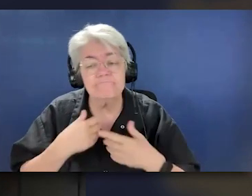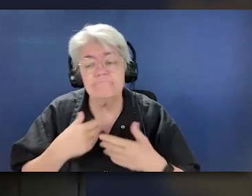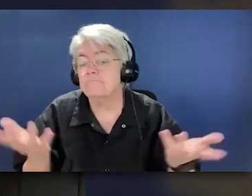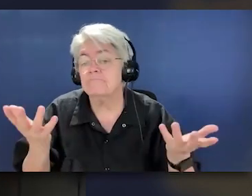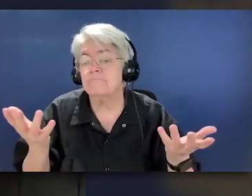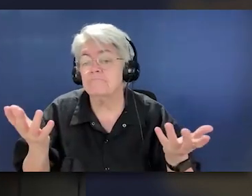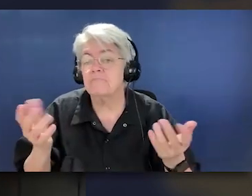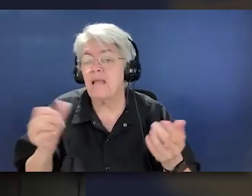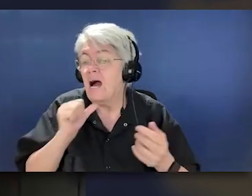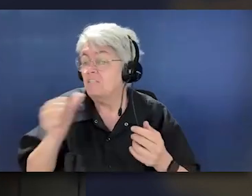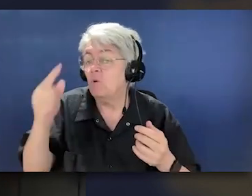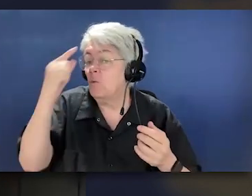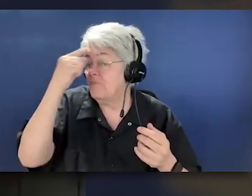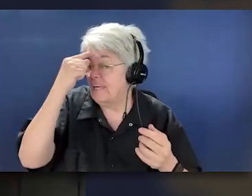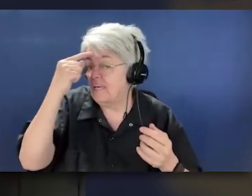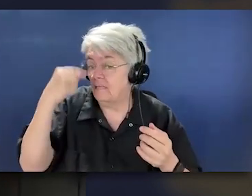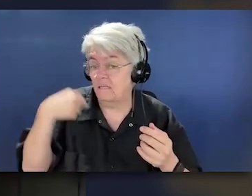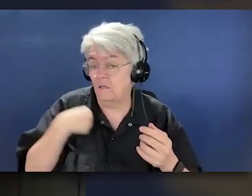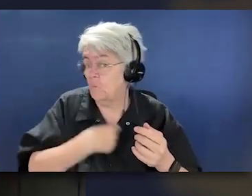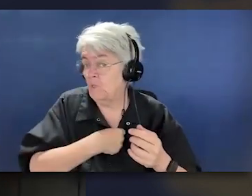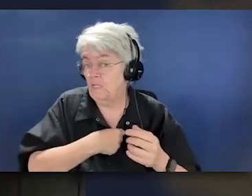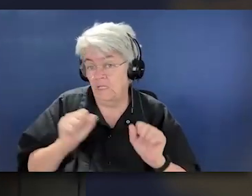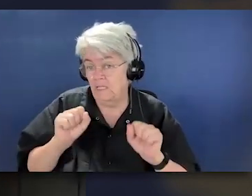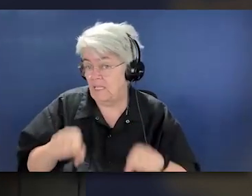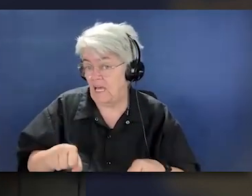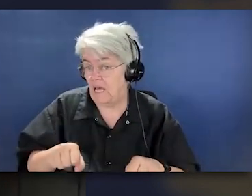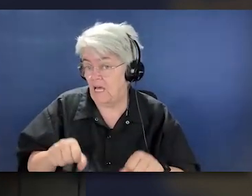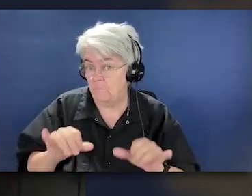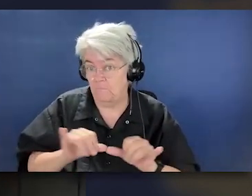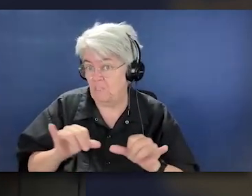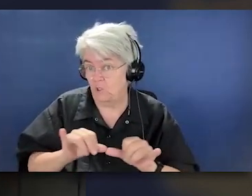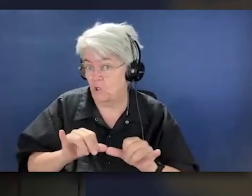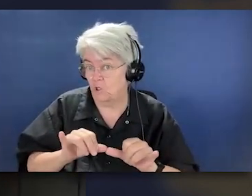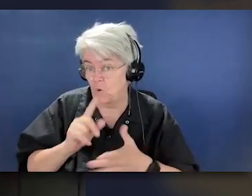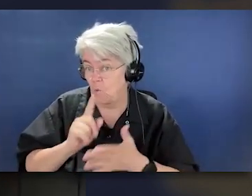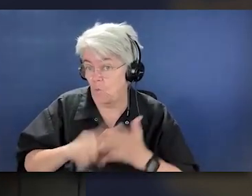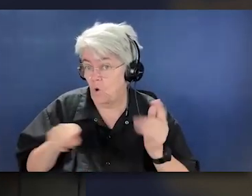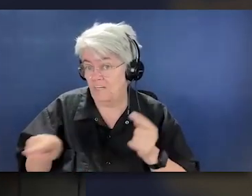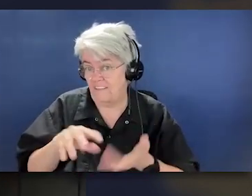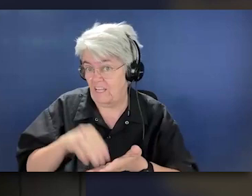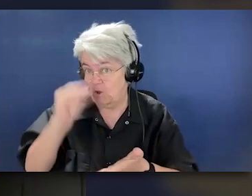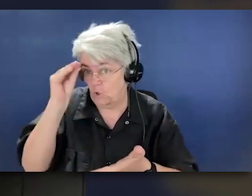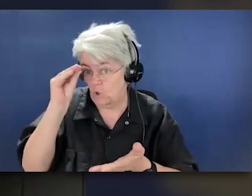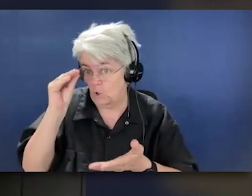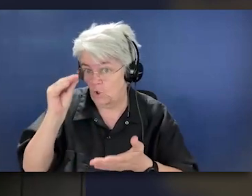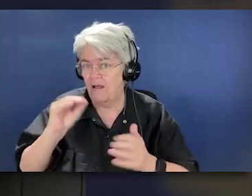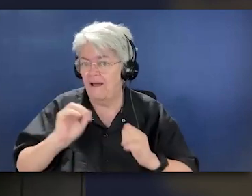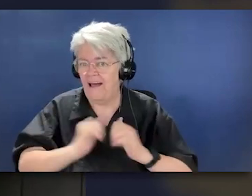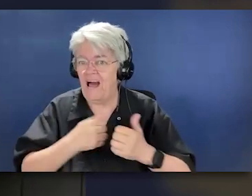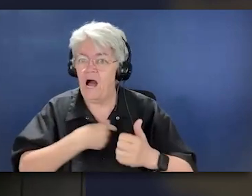are actually able to measure the learning in the way that we imagine that we can. I think